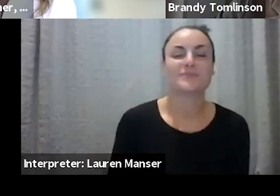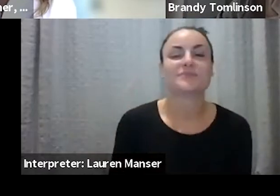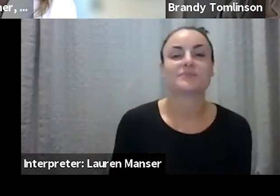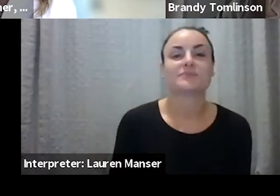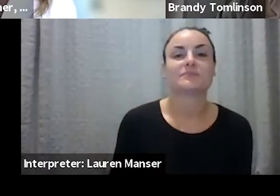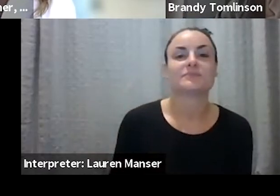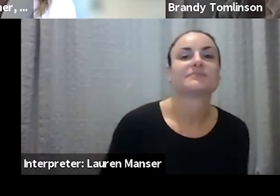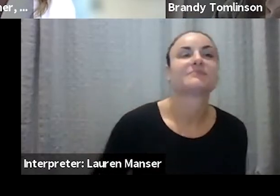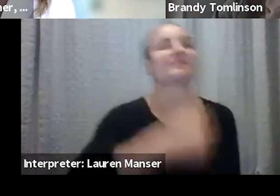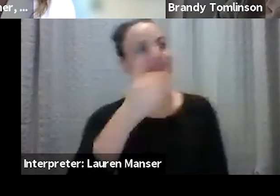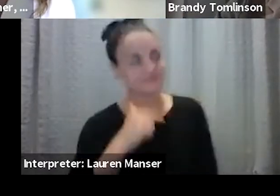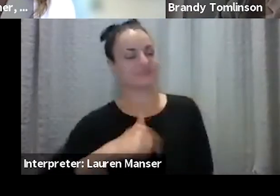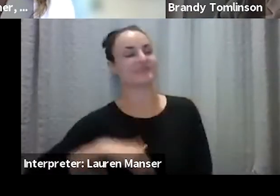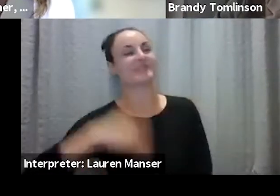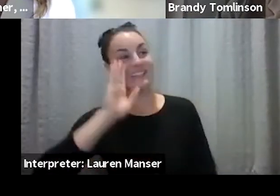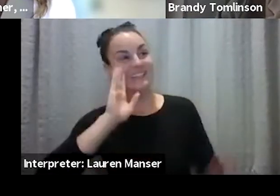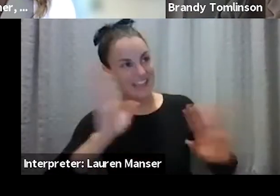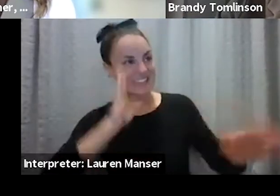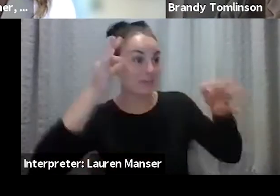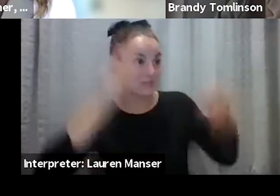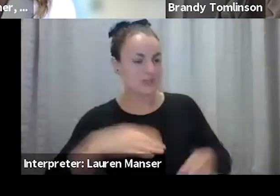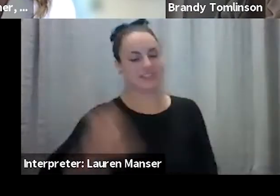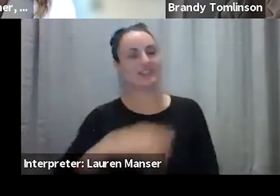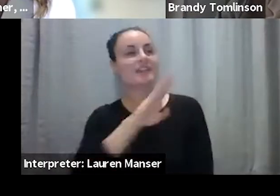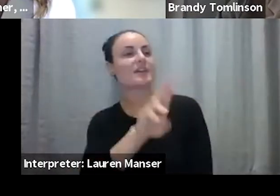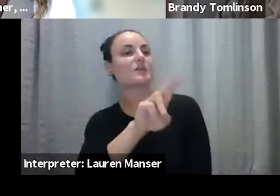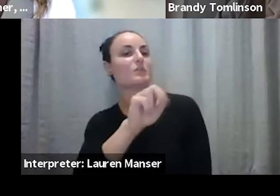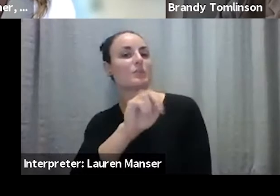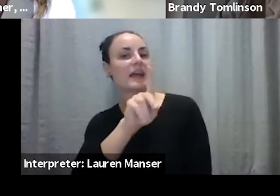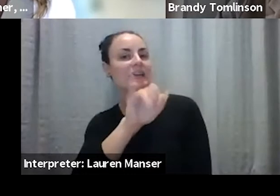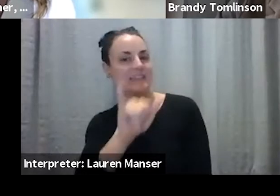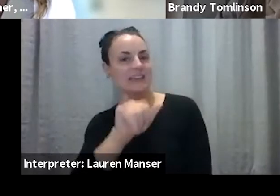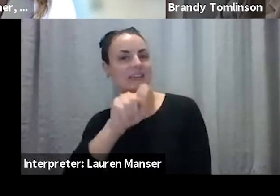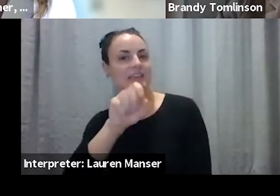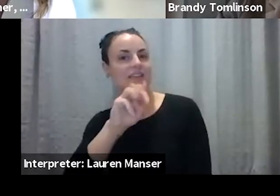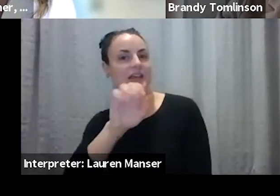Absolutely. My name's Brandy Tomlinson. I'm an attorney in the PAIMI program.